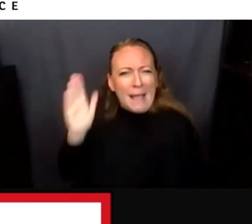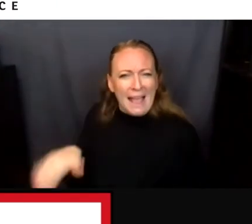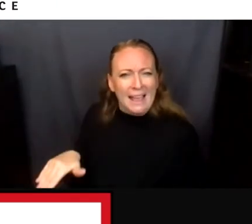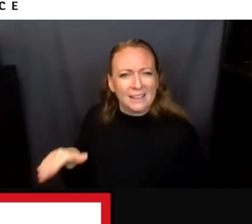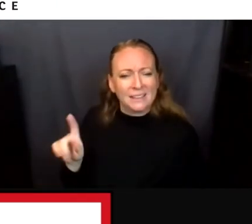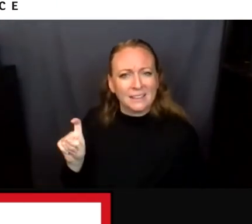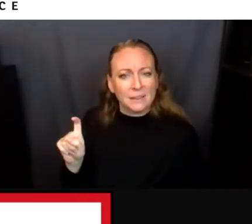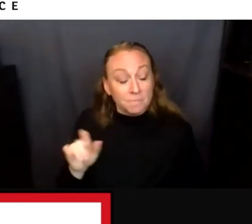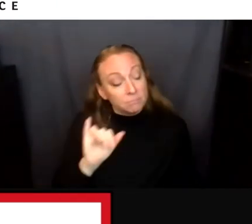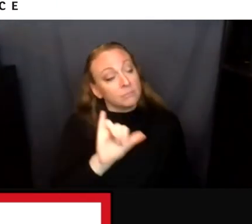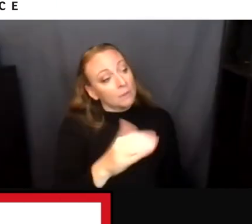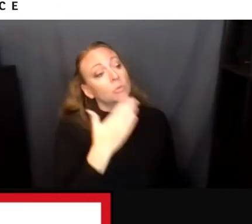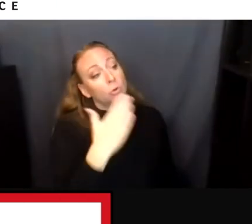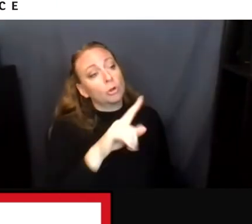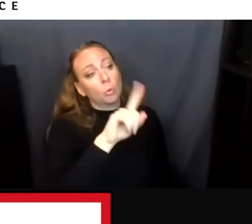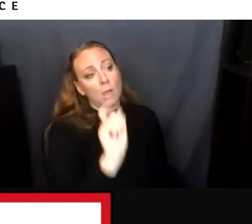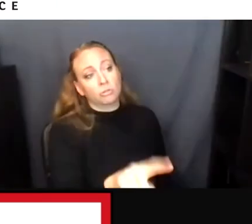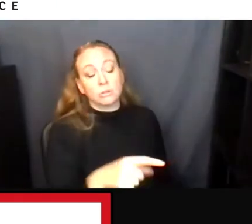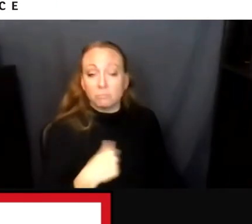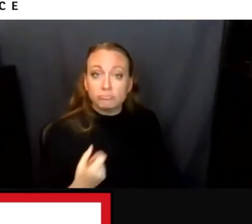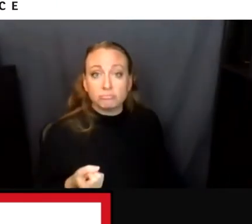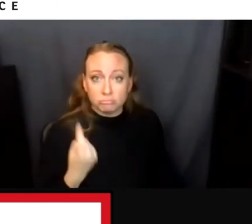I understand that the...